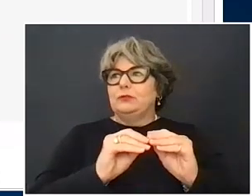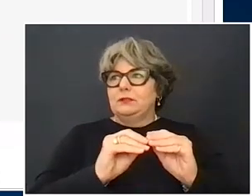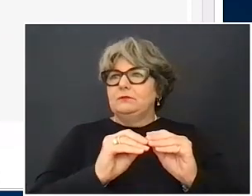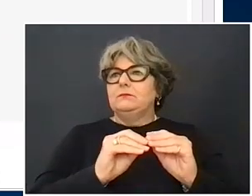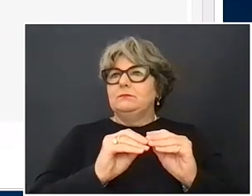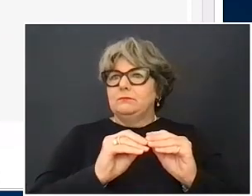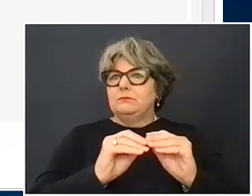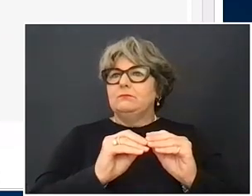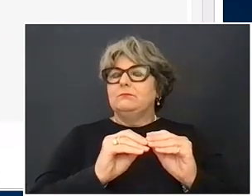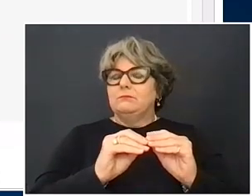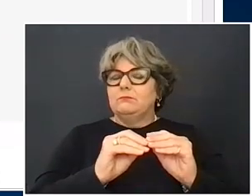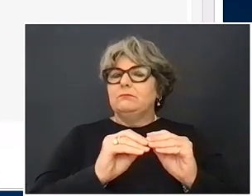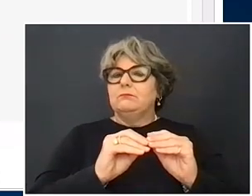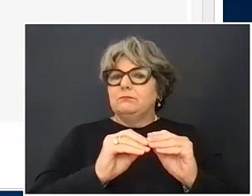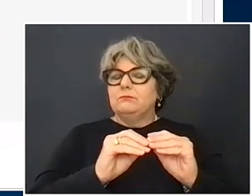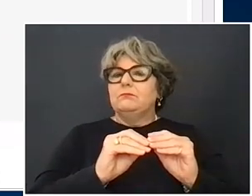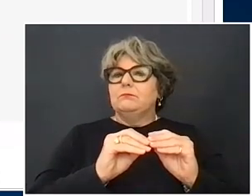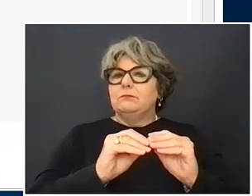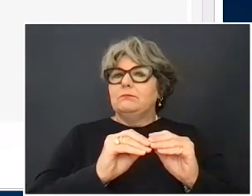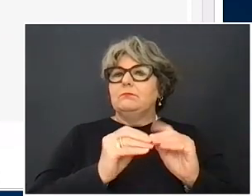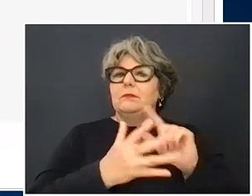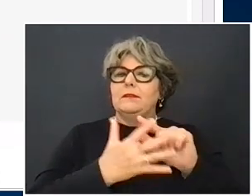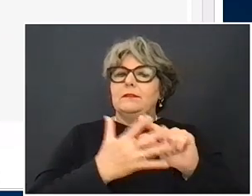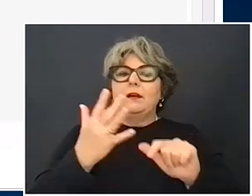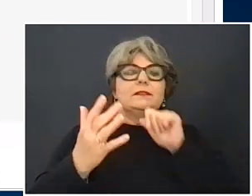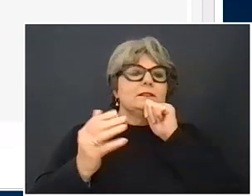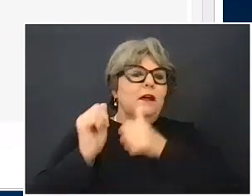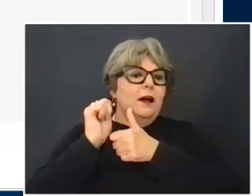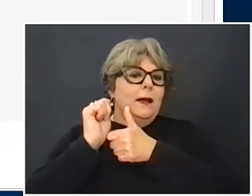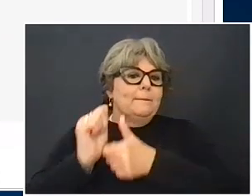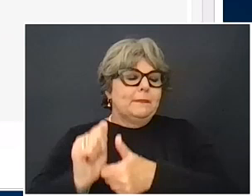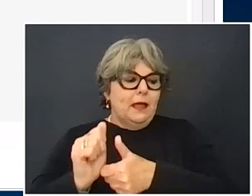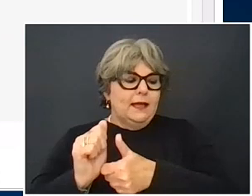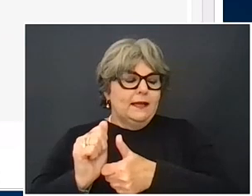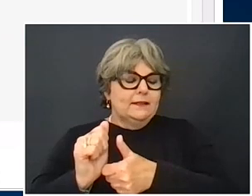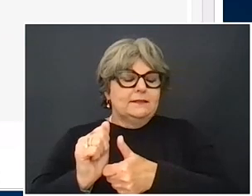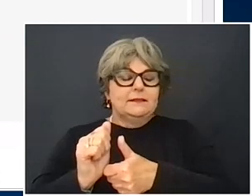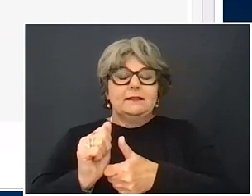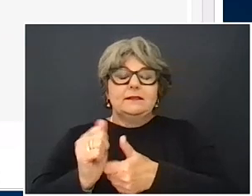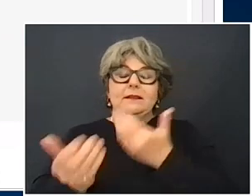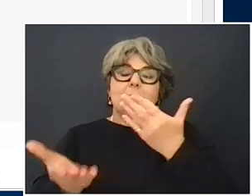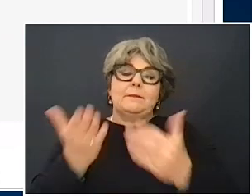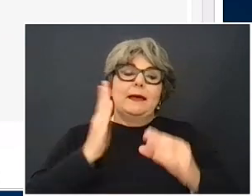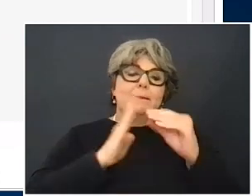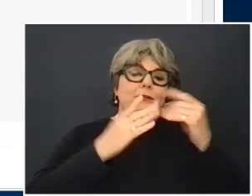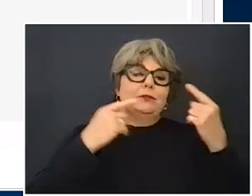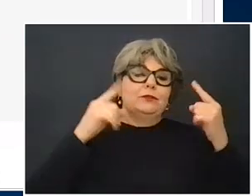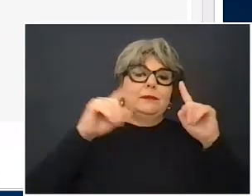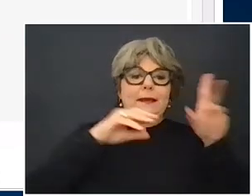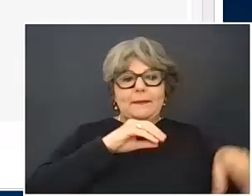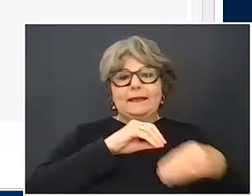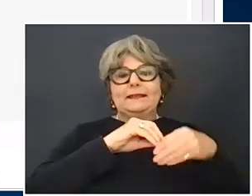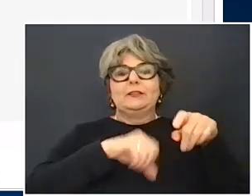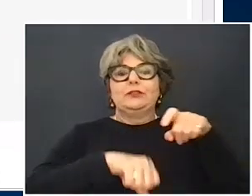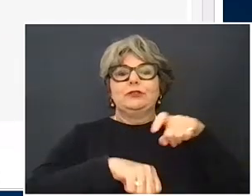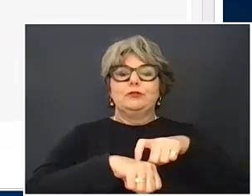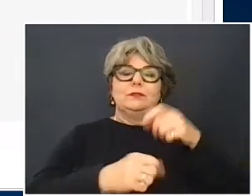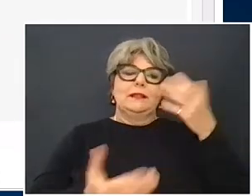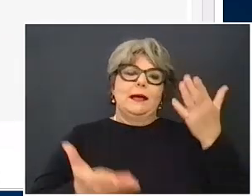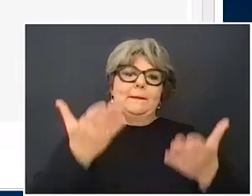those non-compliant areas related to student achievement might take an agency some additional time to correct.